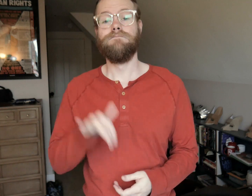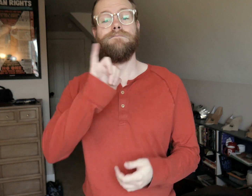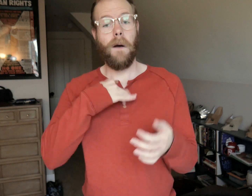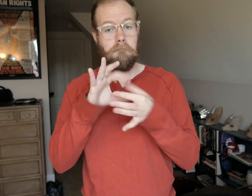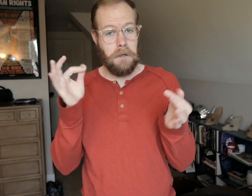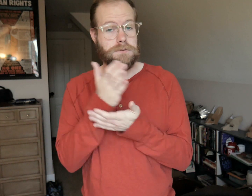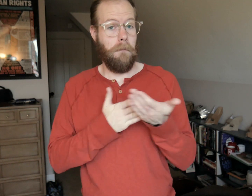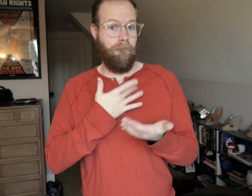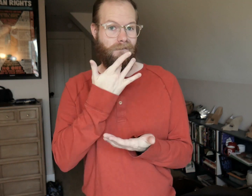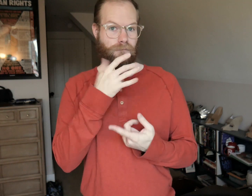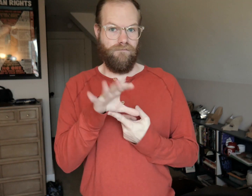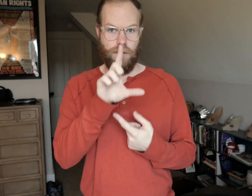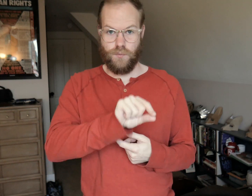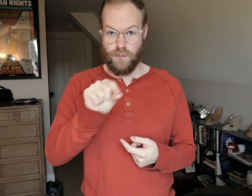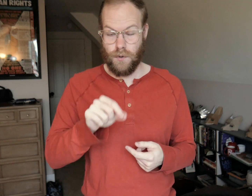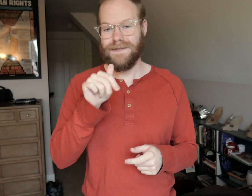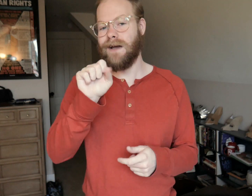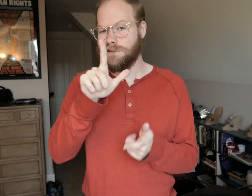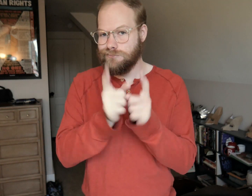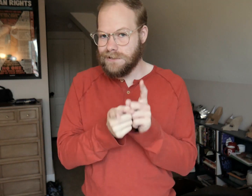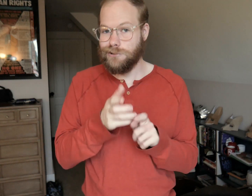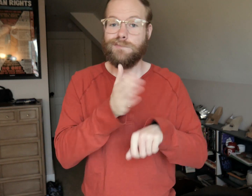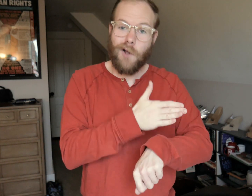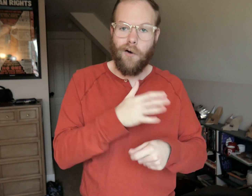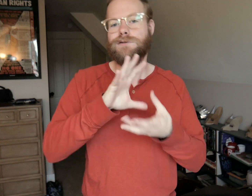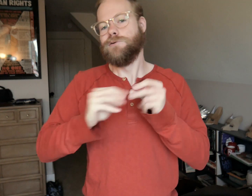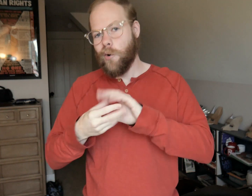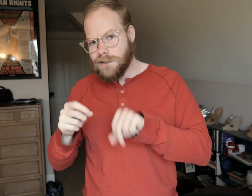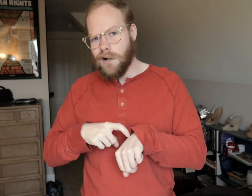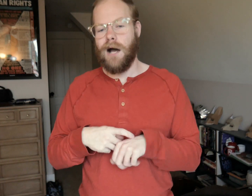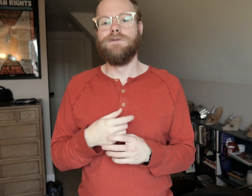Like I mentioned, some of my favorite videos of 2020 were ASL translations of songs and storytimes.